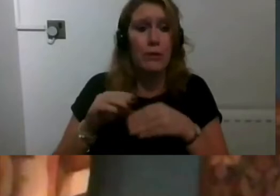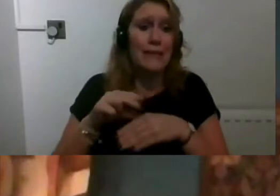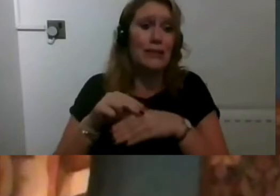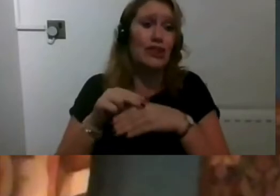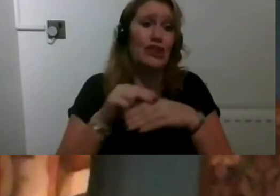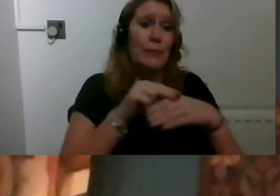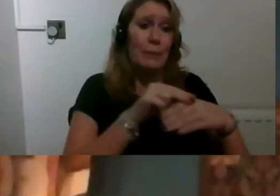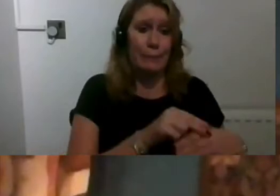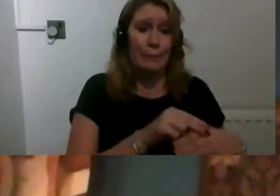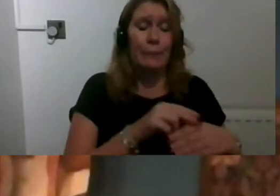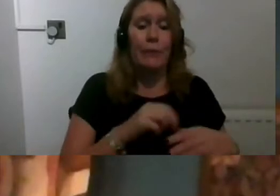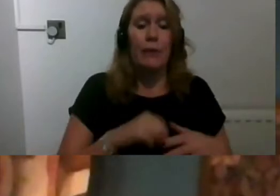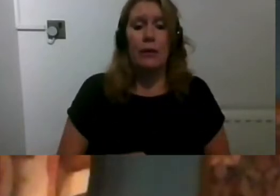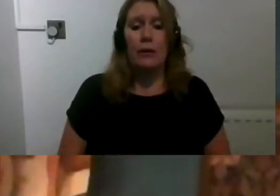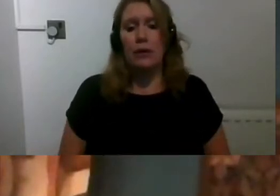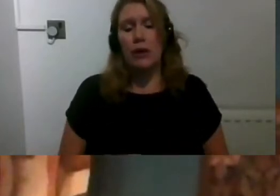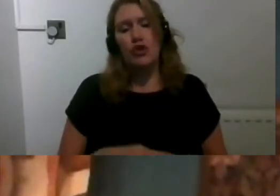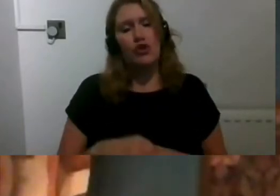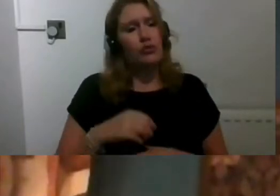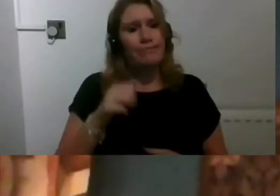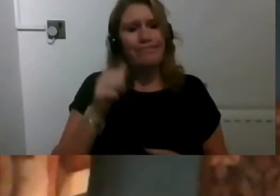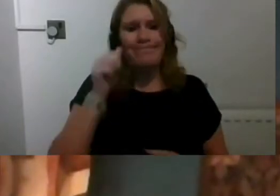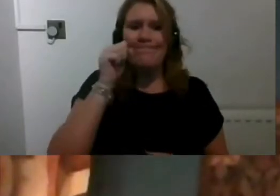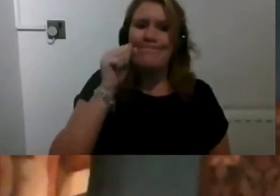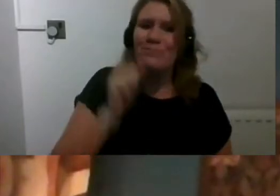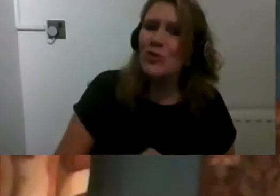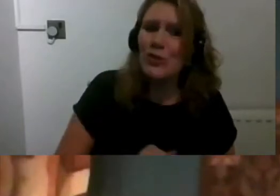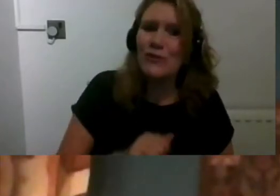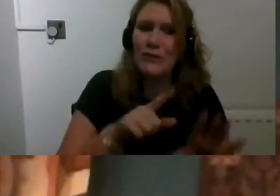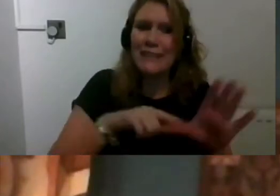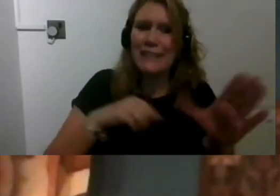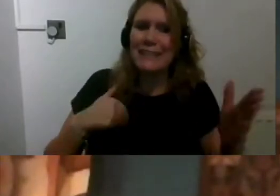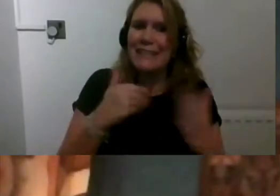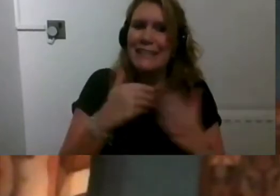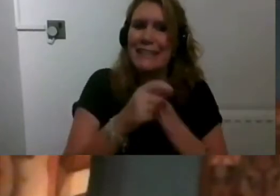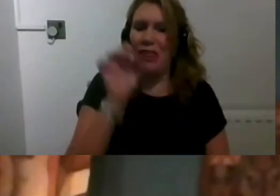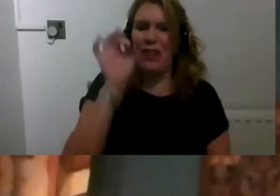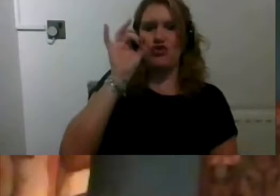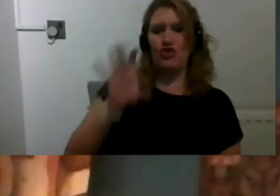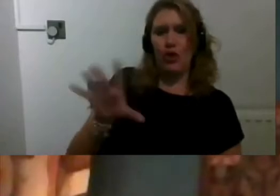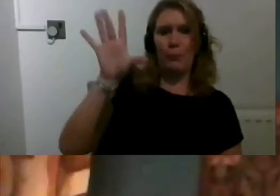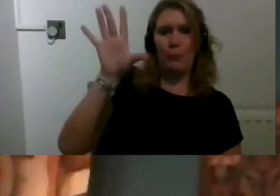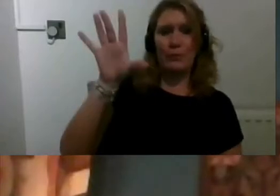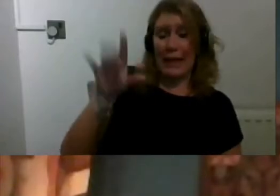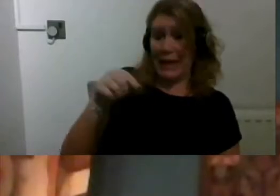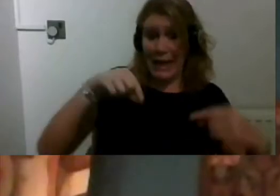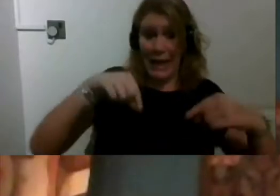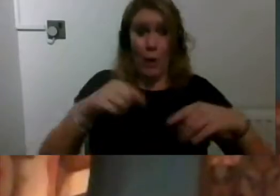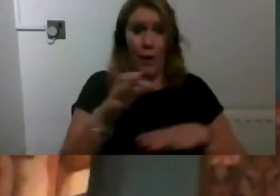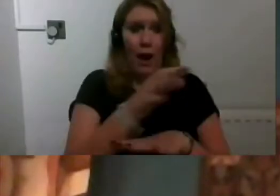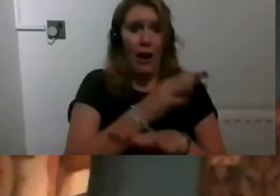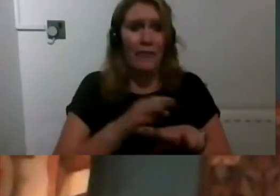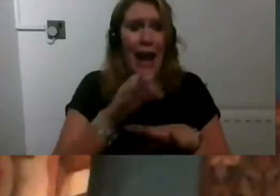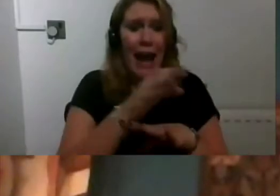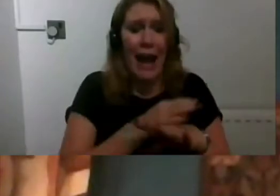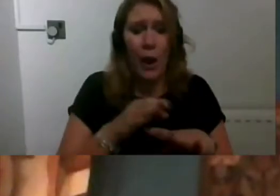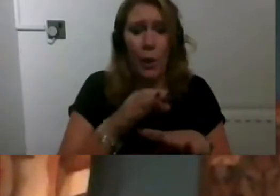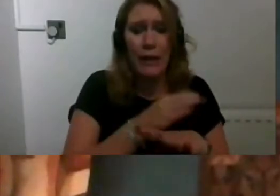And here we are with zero hours. Hanky Park's women who pawned and obliged.